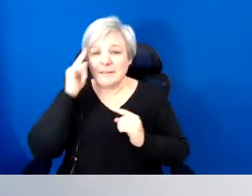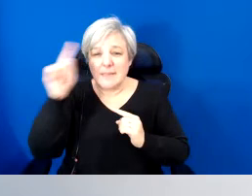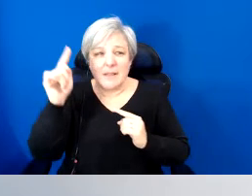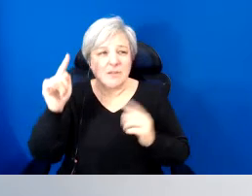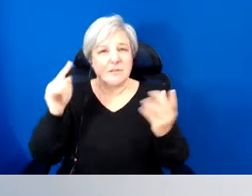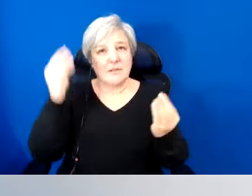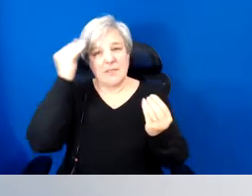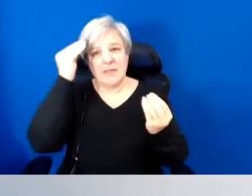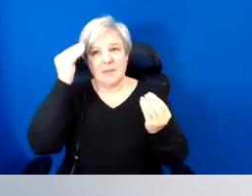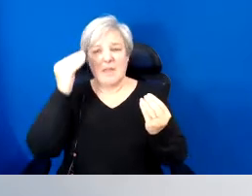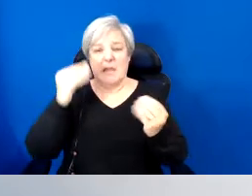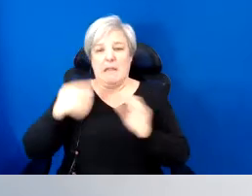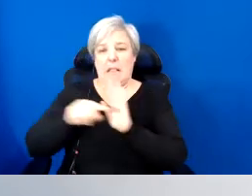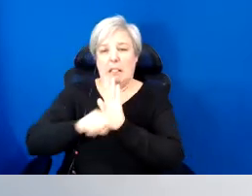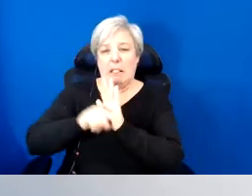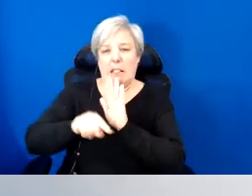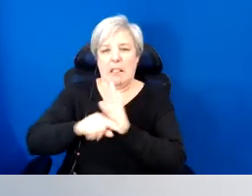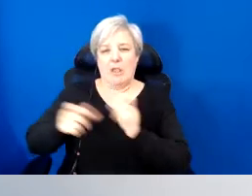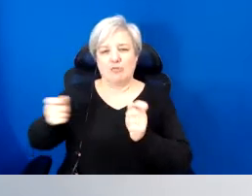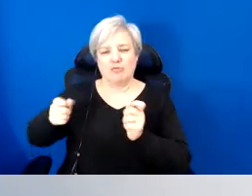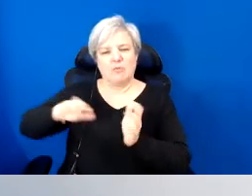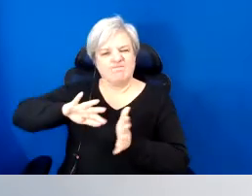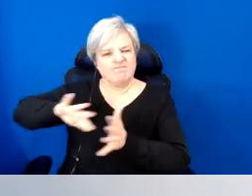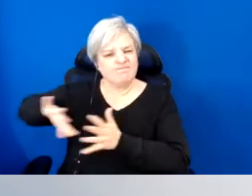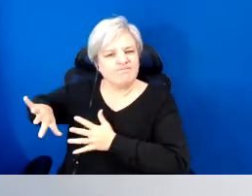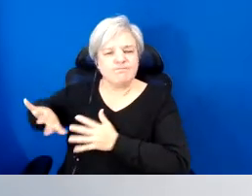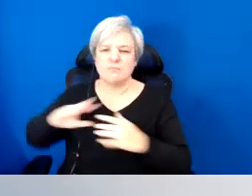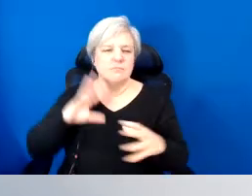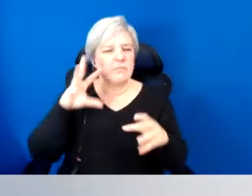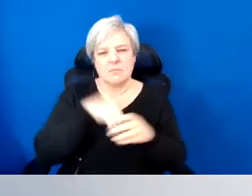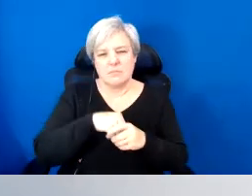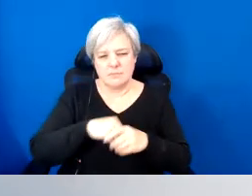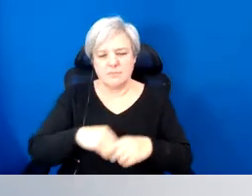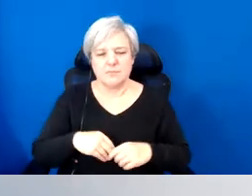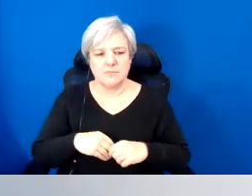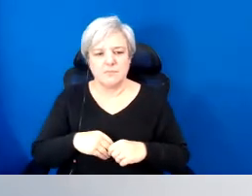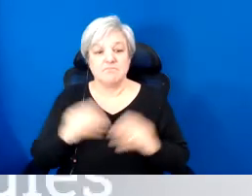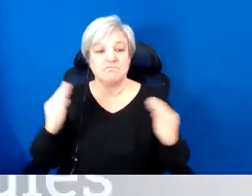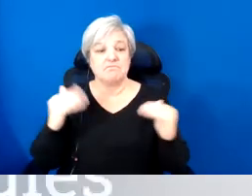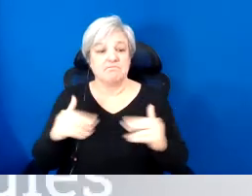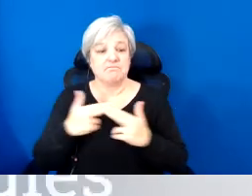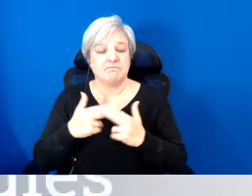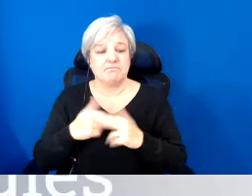and negative thoughts is vital. Next slide, please.